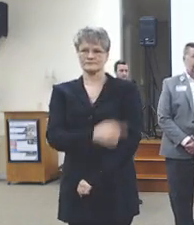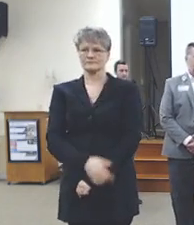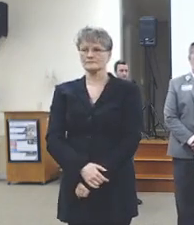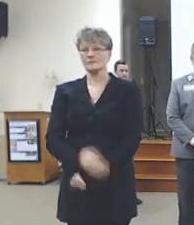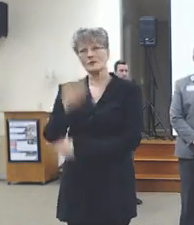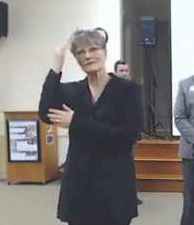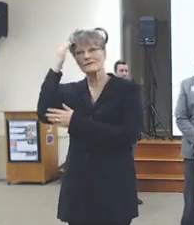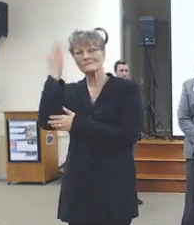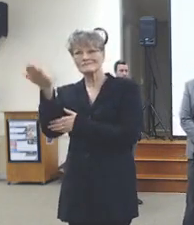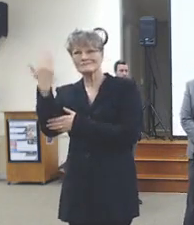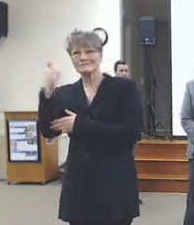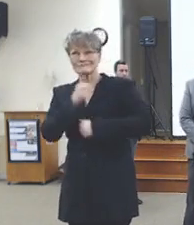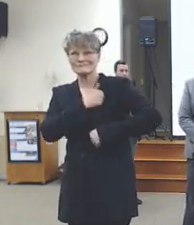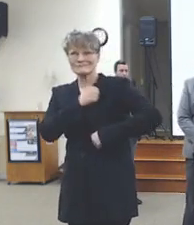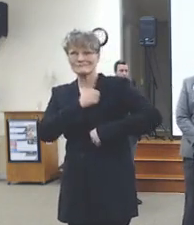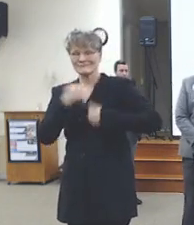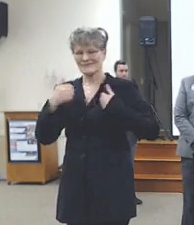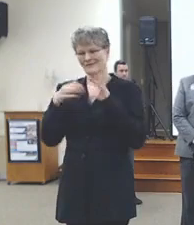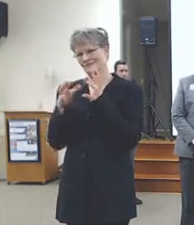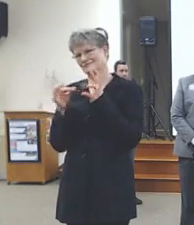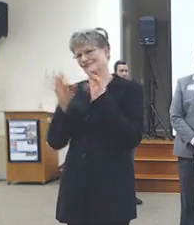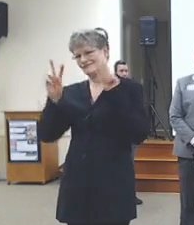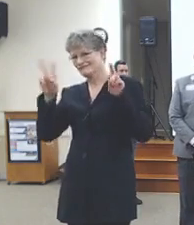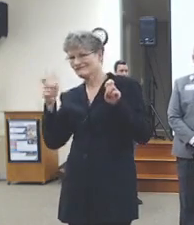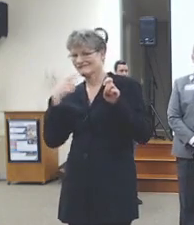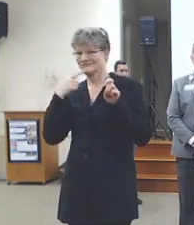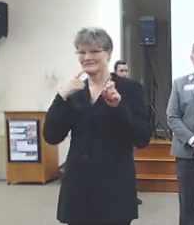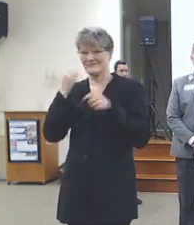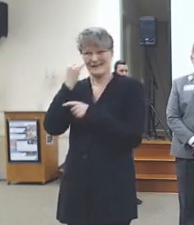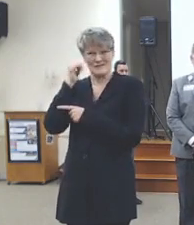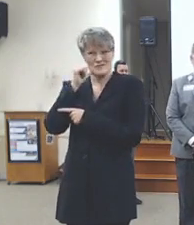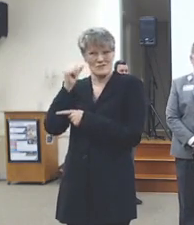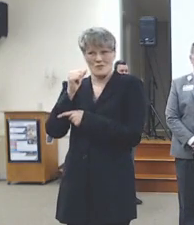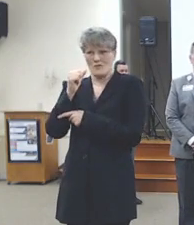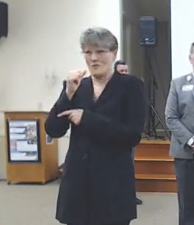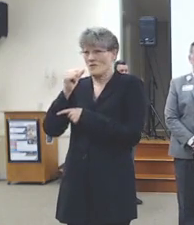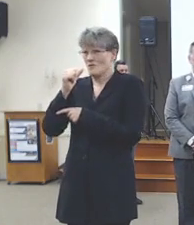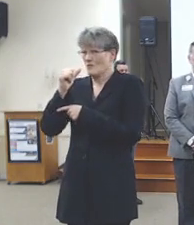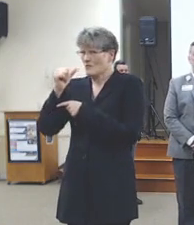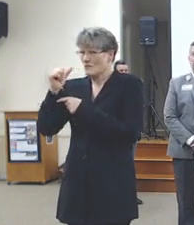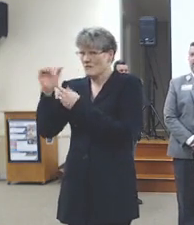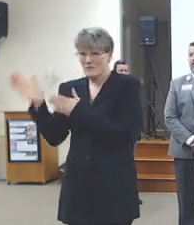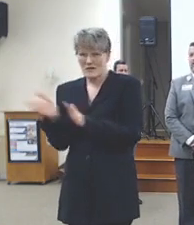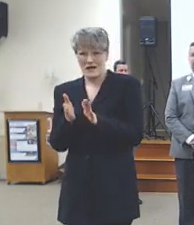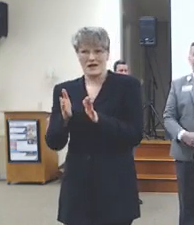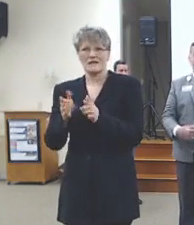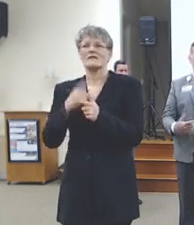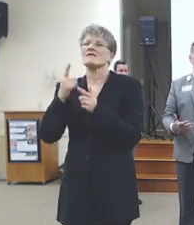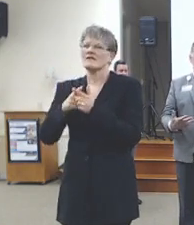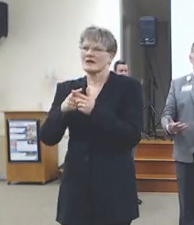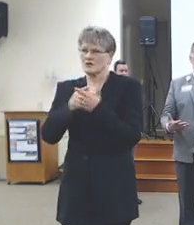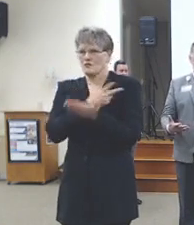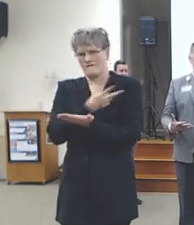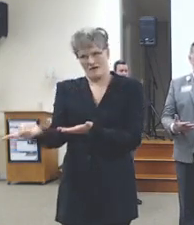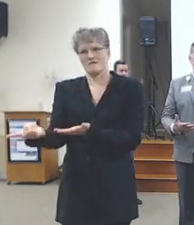that "failure to plan, is planning to fail," right. So part of part of our operations,